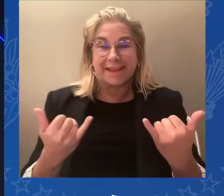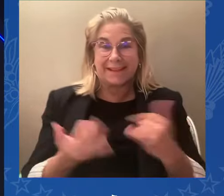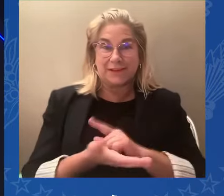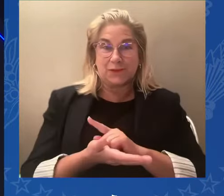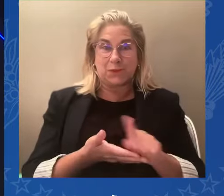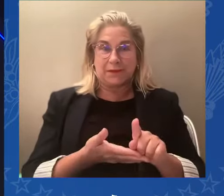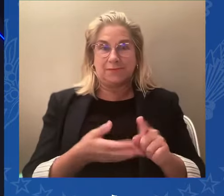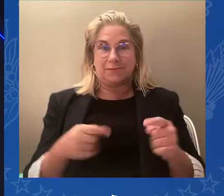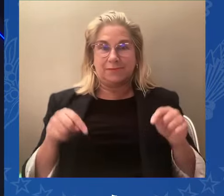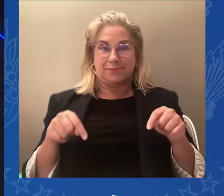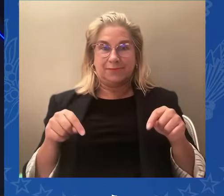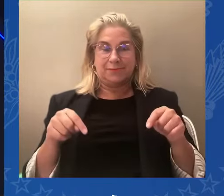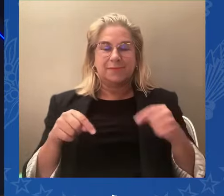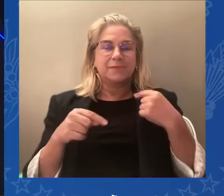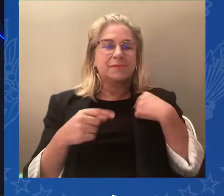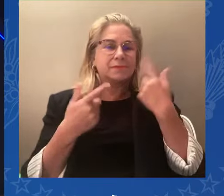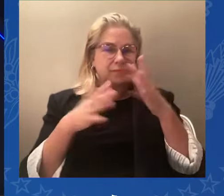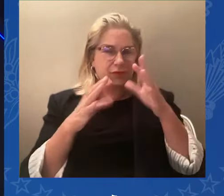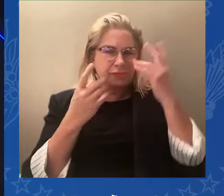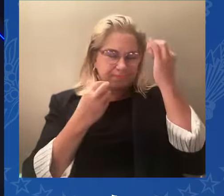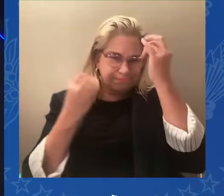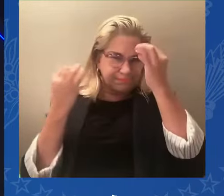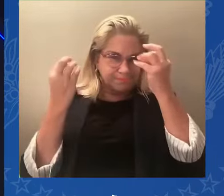of this year's annual legislative conference theme,